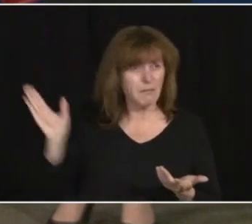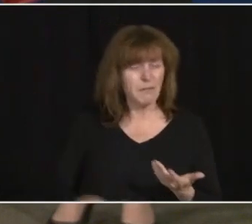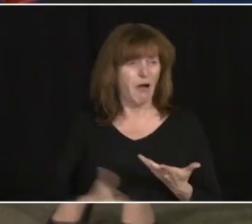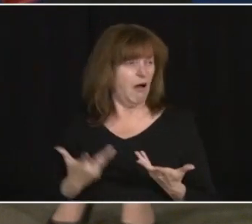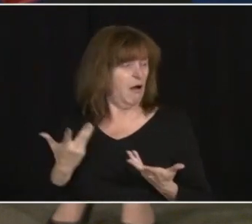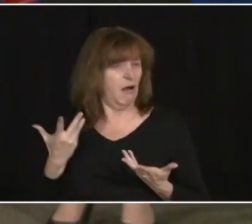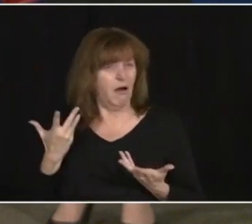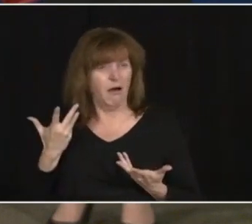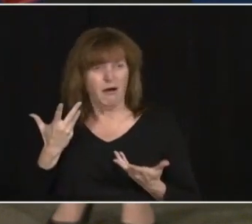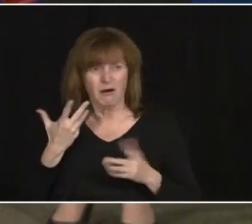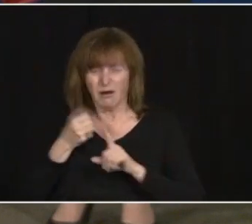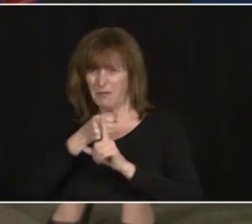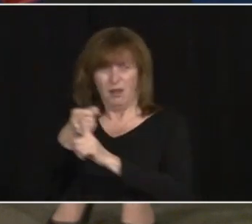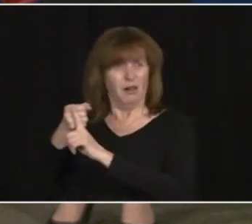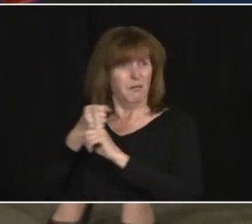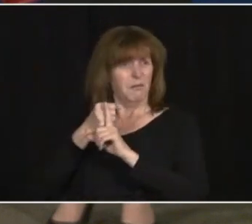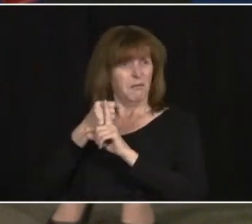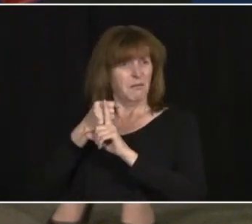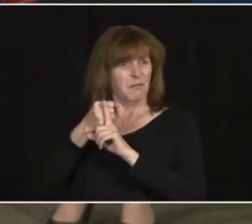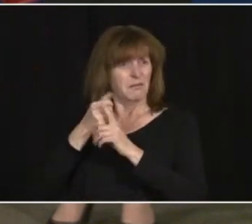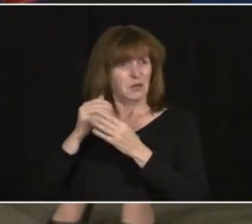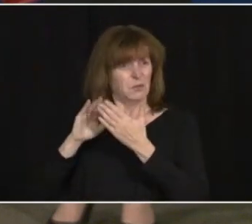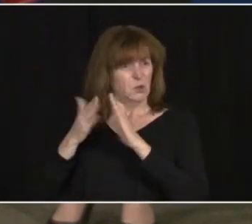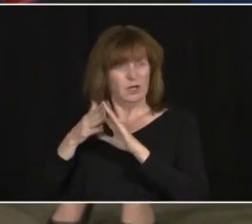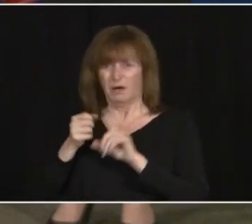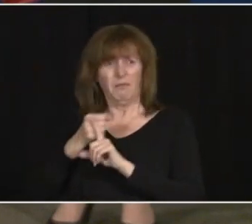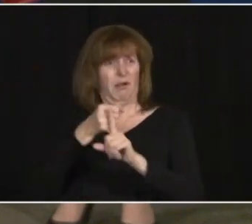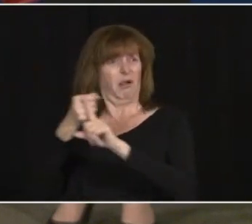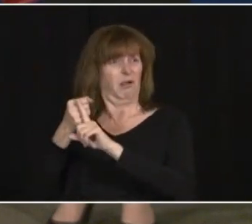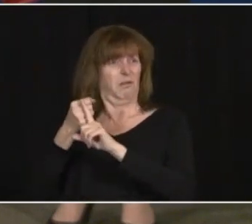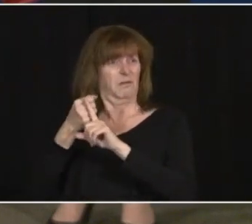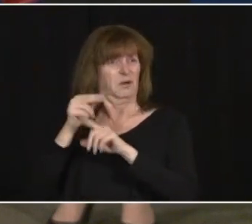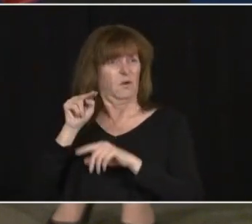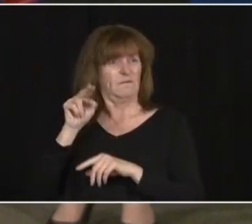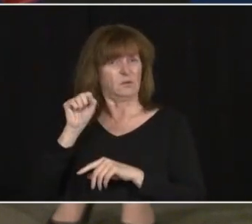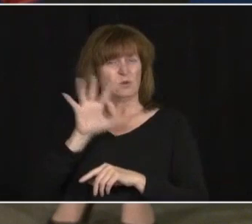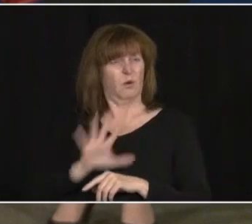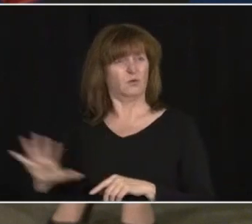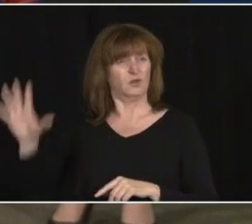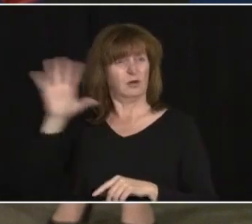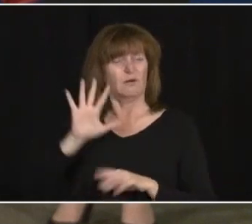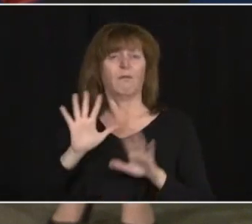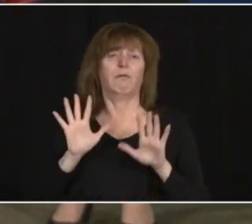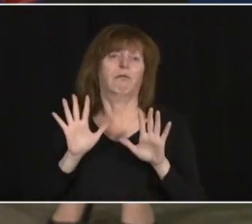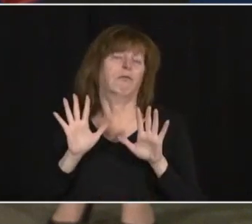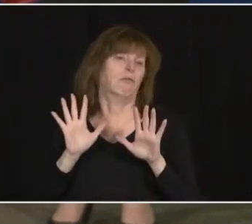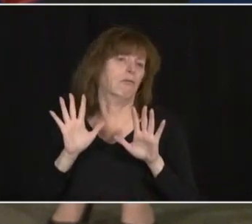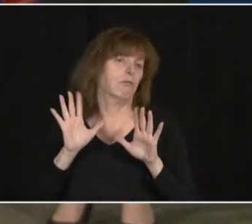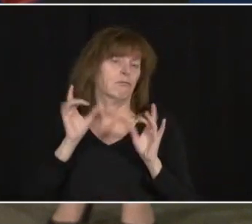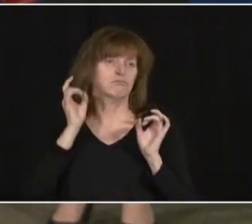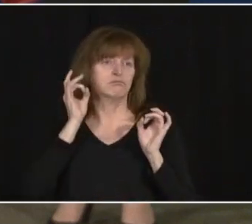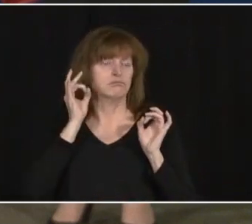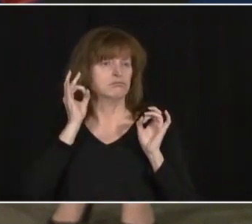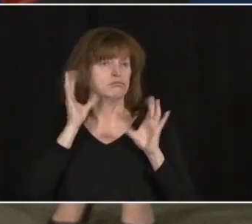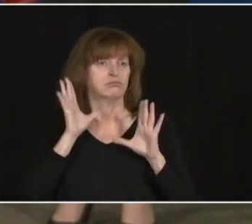nothing could be worse. But I know the resolve of the people of Nova Scotia and they are strong, they